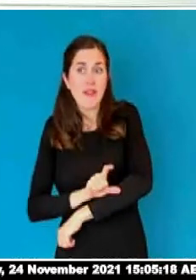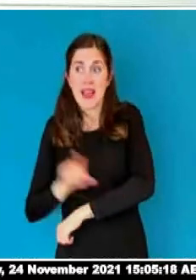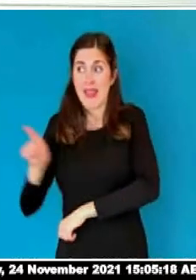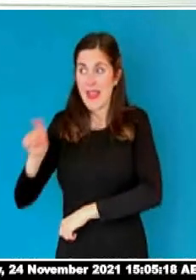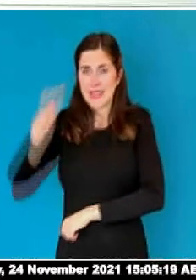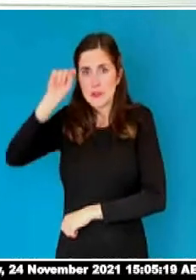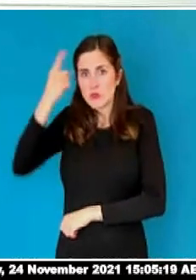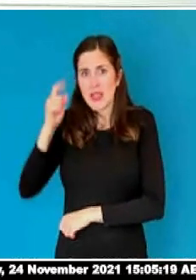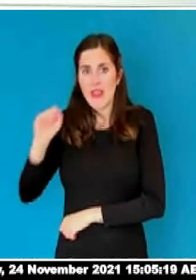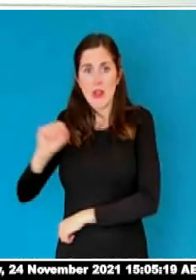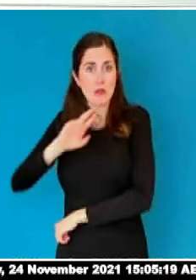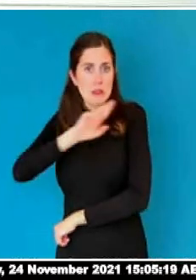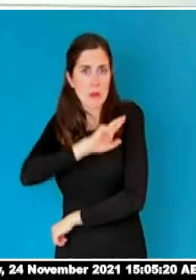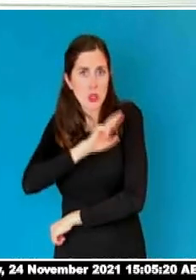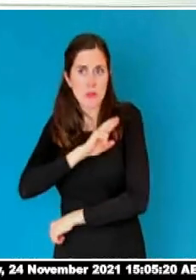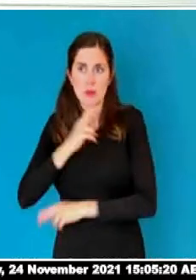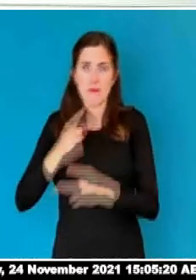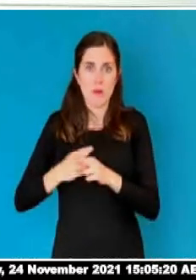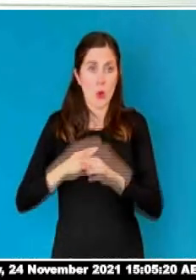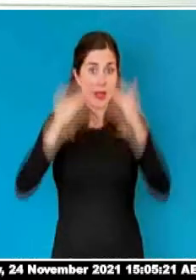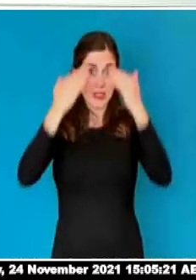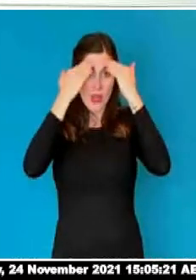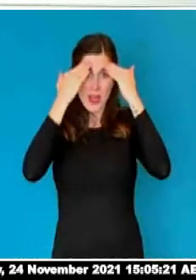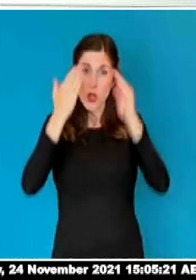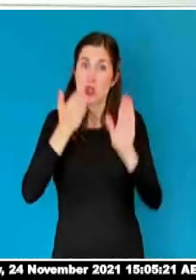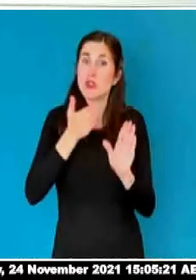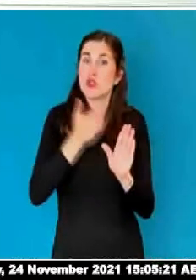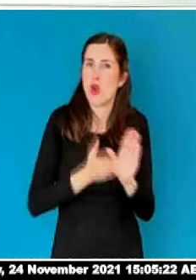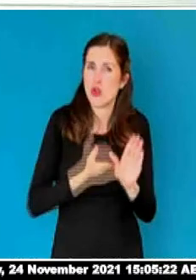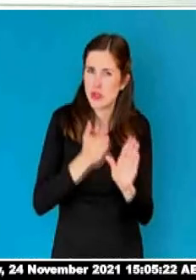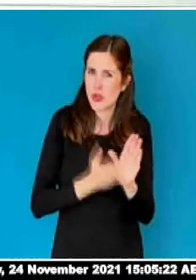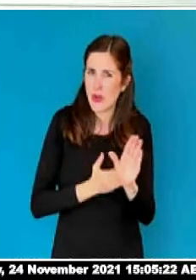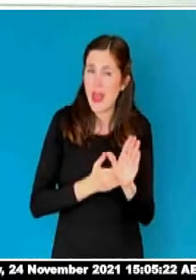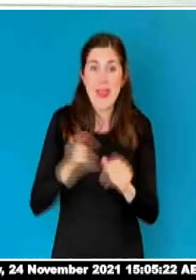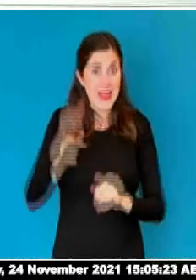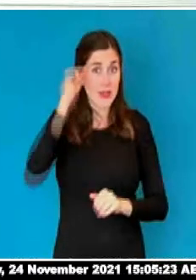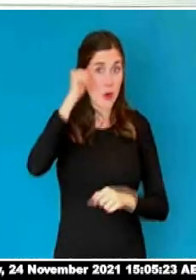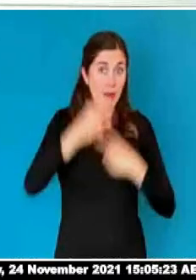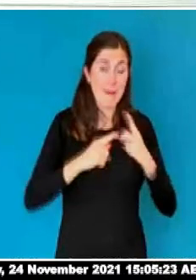to ensure health and safety for the psychological health as well as the physical